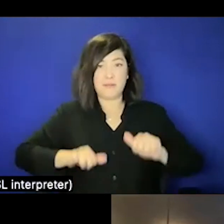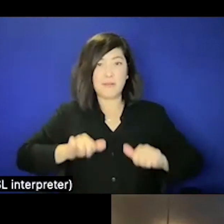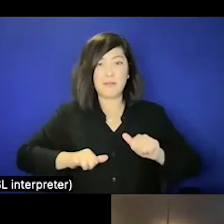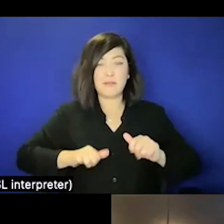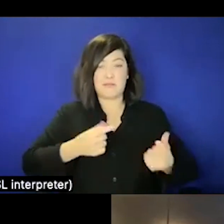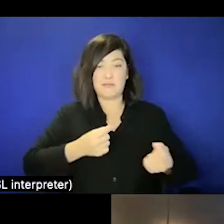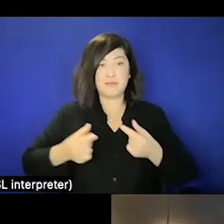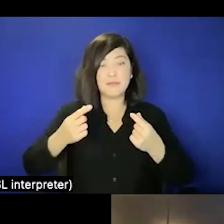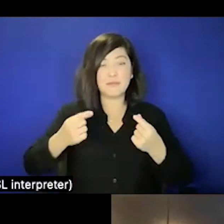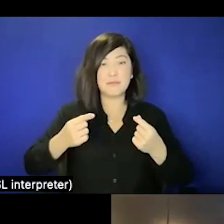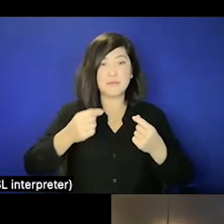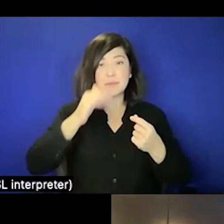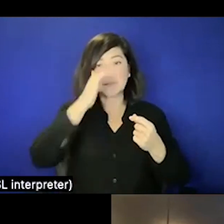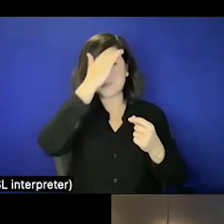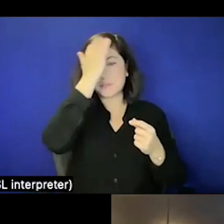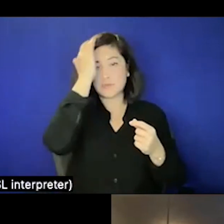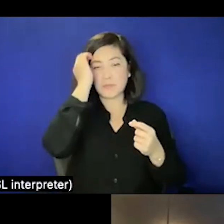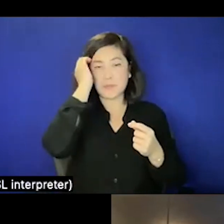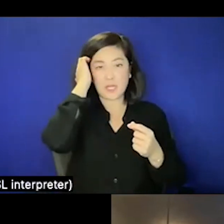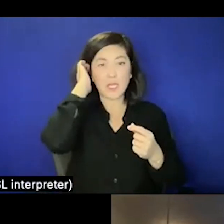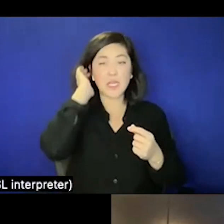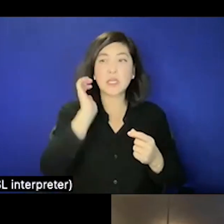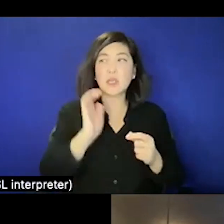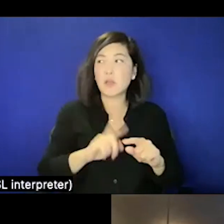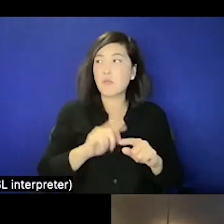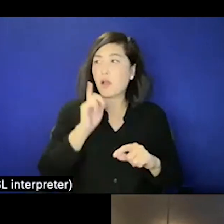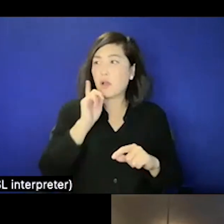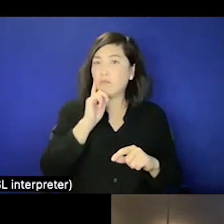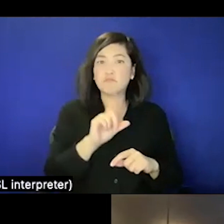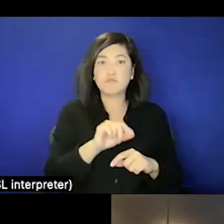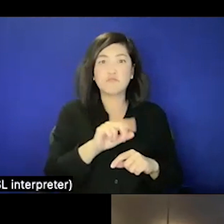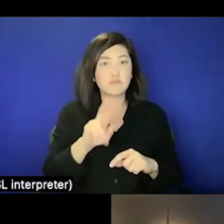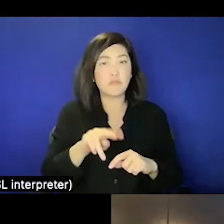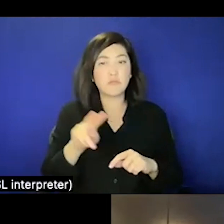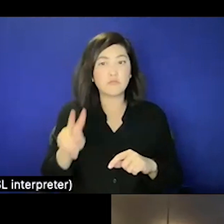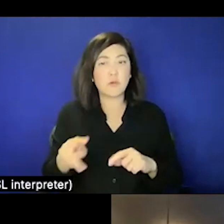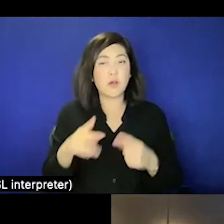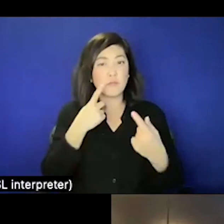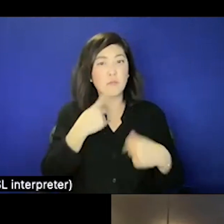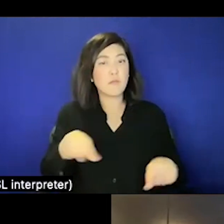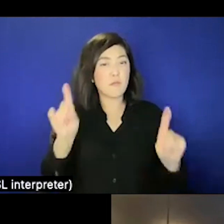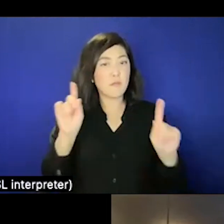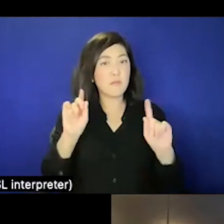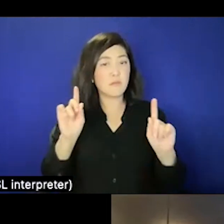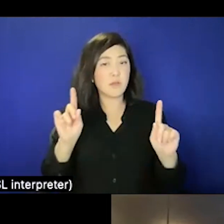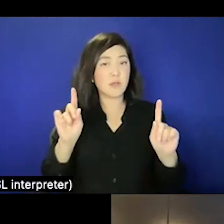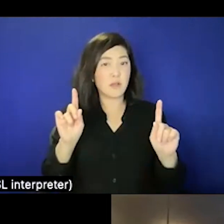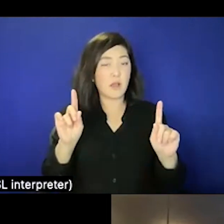But I think we came out of it in 2022, resolved to try and solve the big problems. That's why